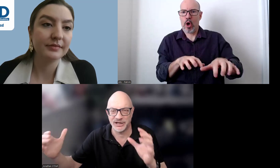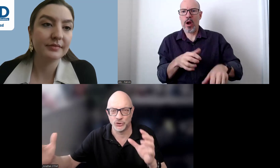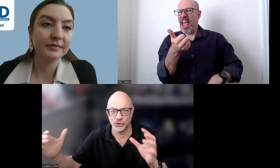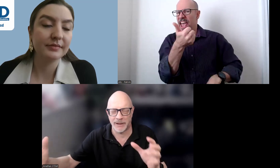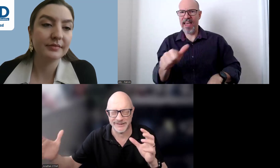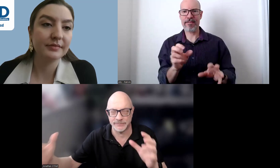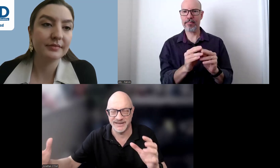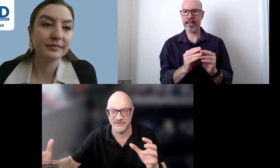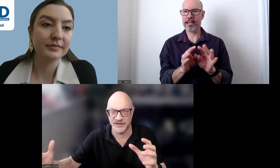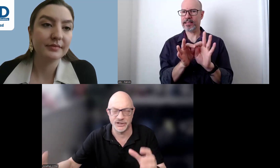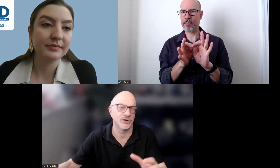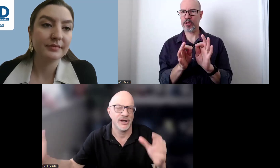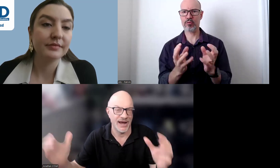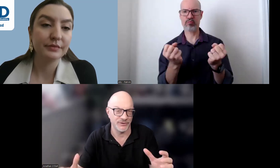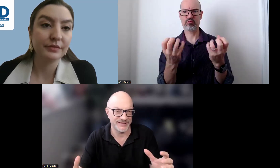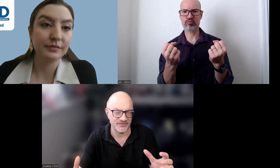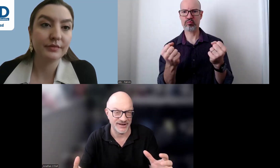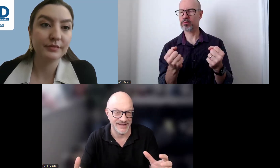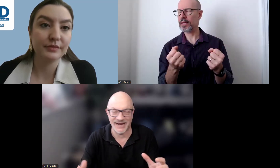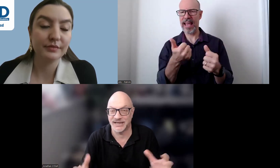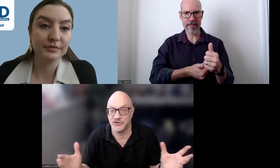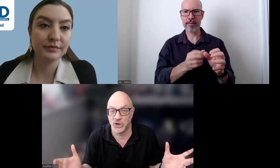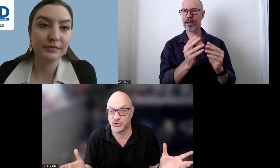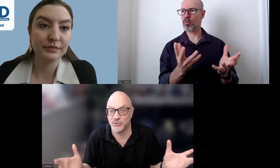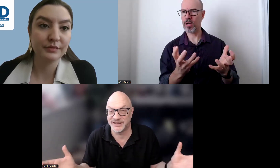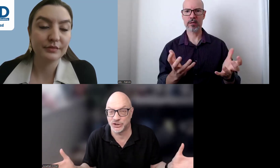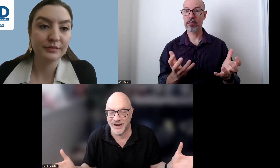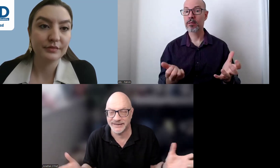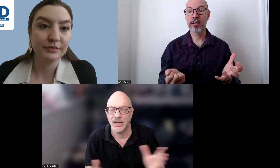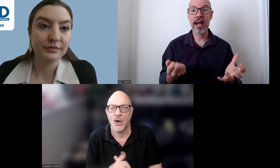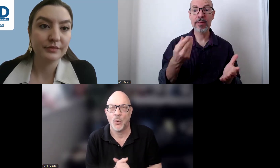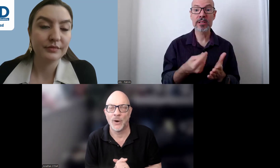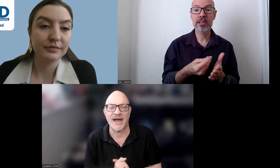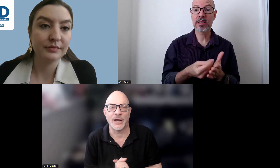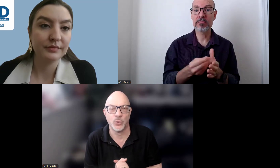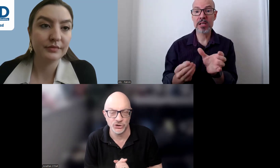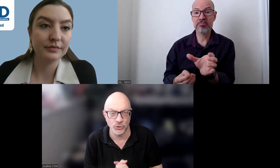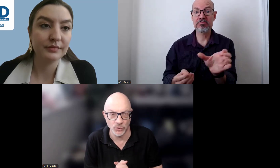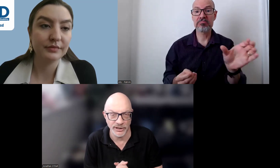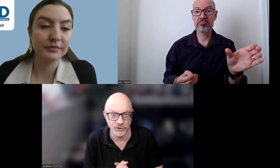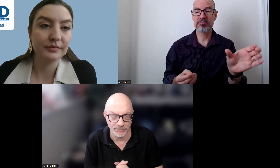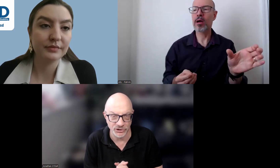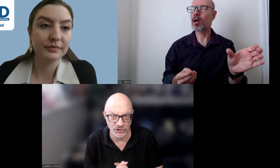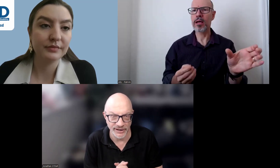Say they want CART and ASL and how much money do we need. You set it aside.